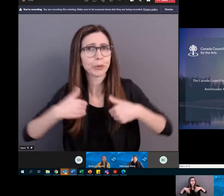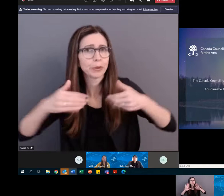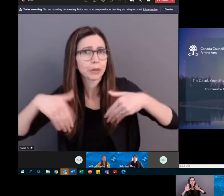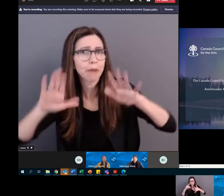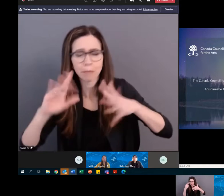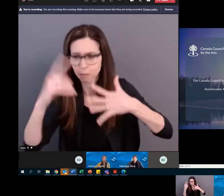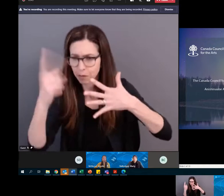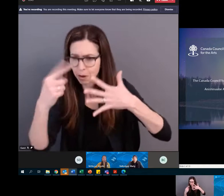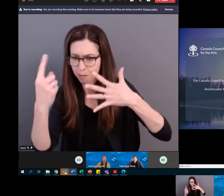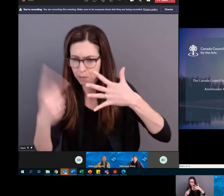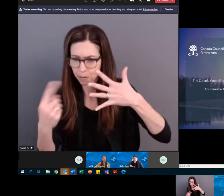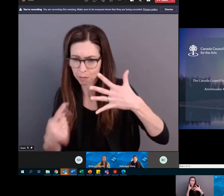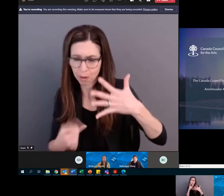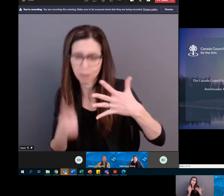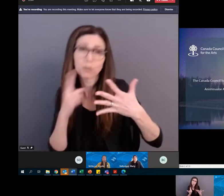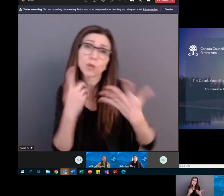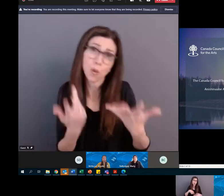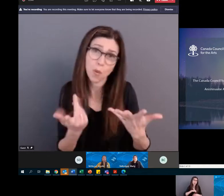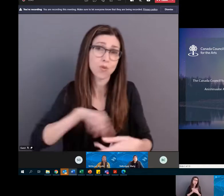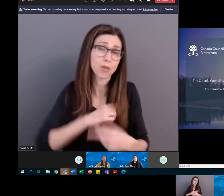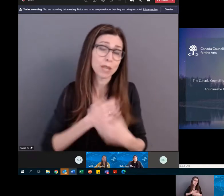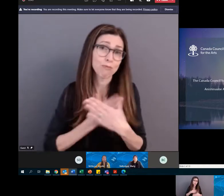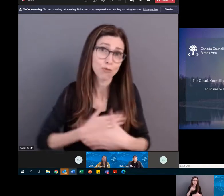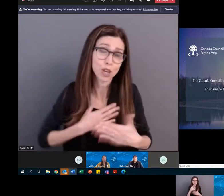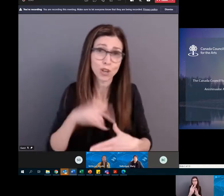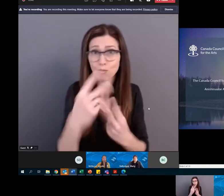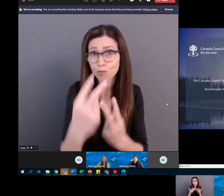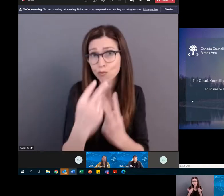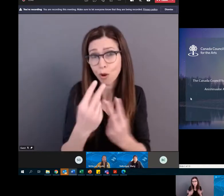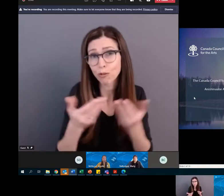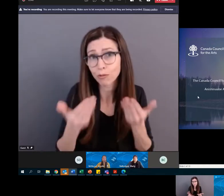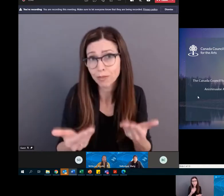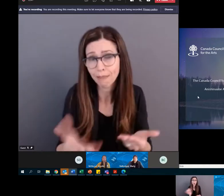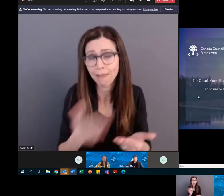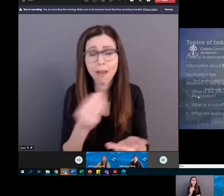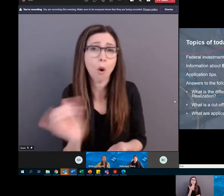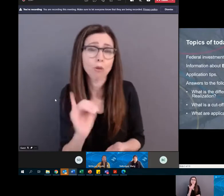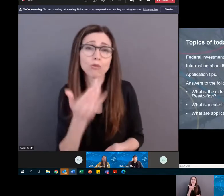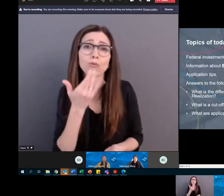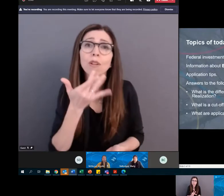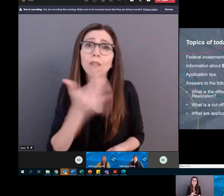and wish you all good health and courage during this challenging time.